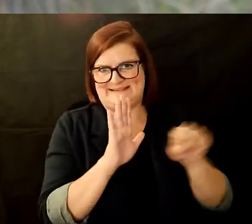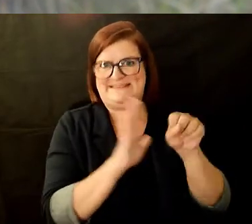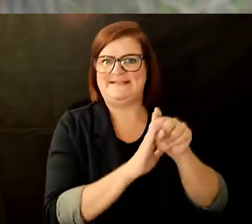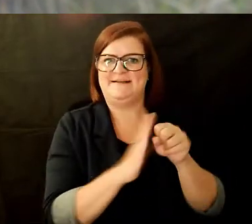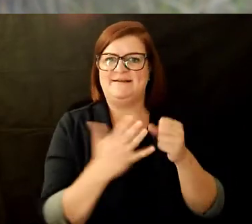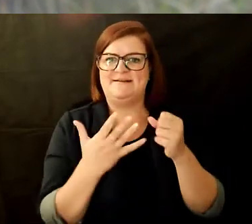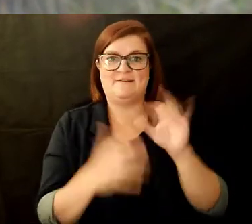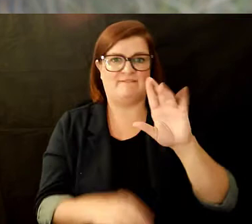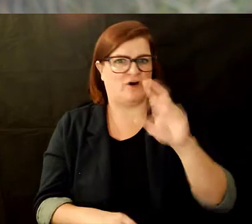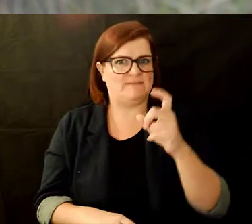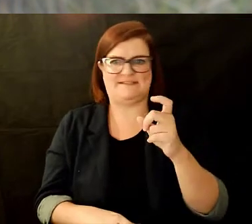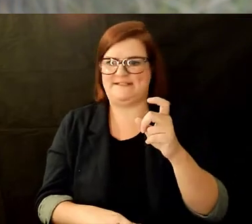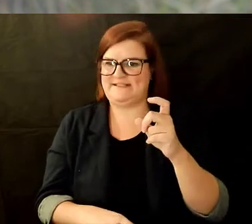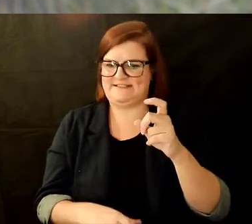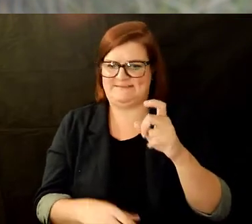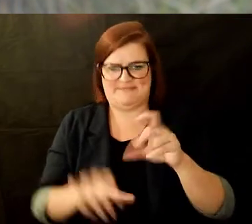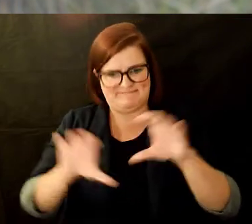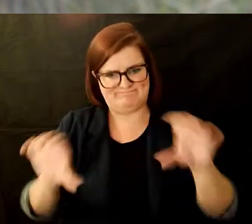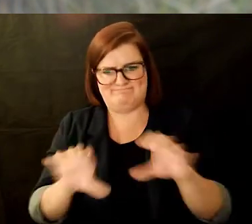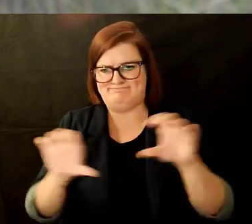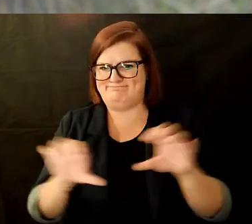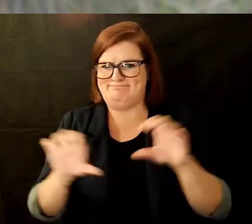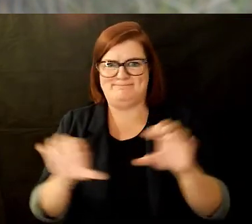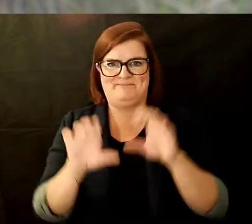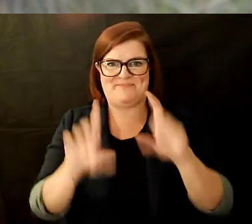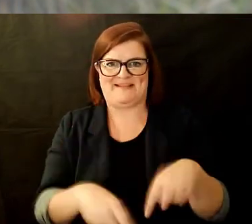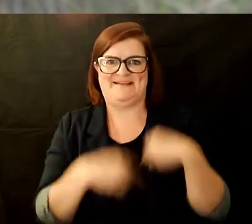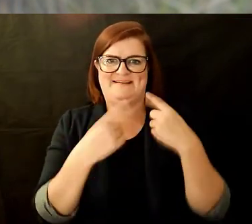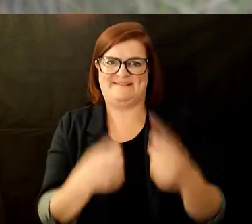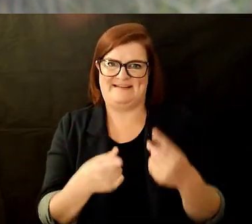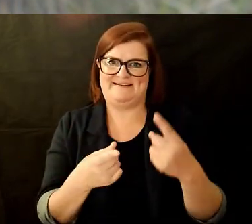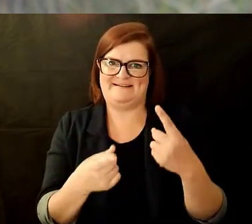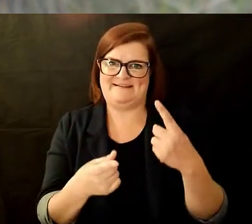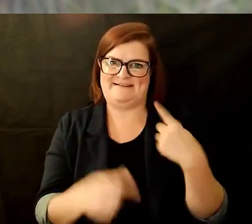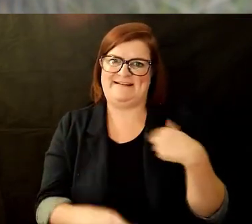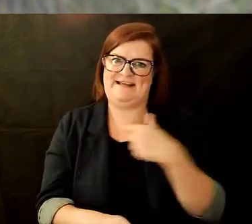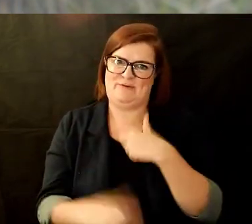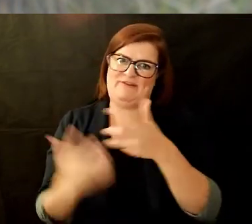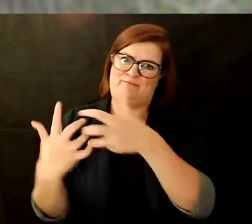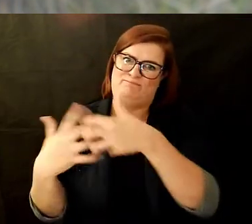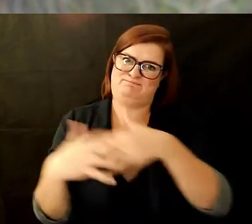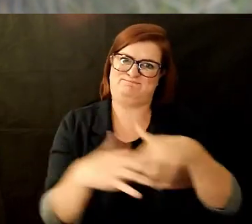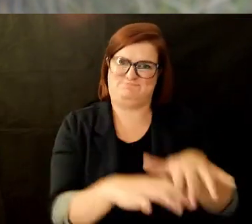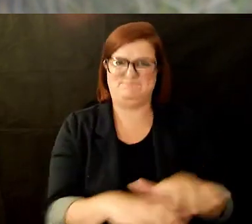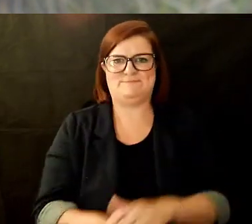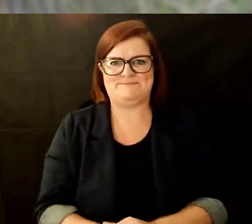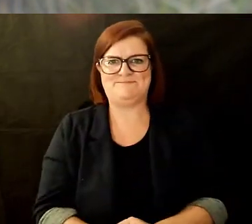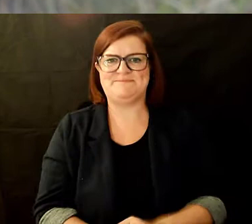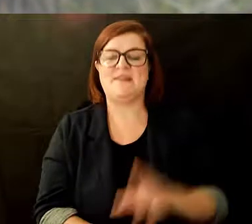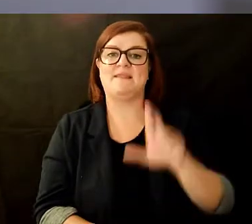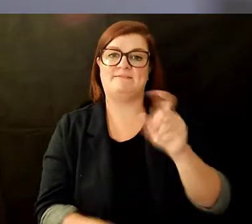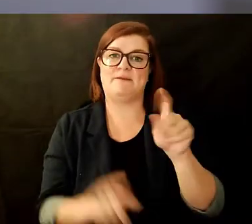So it hasn't stopped for the pharmacy. And we have to be very strategic in how we use our resources for that.